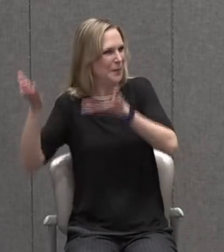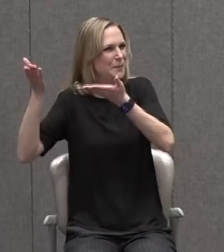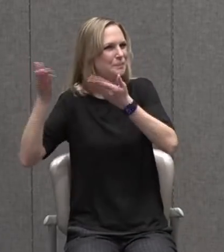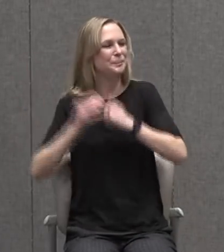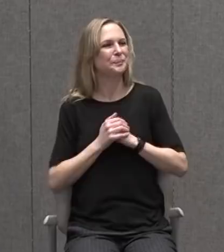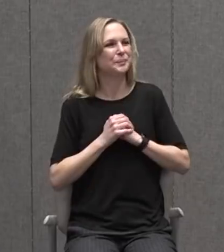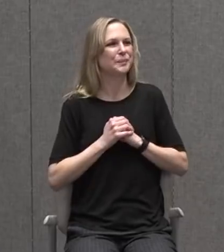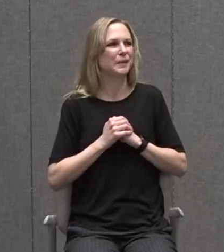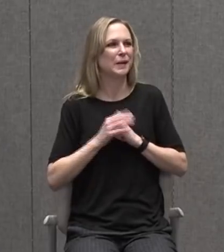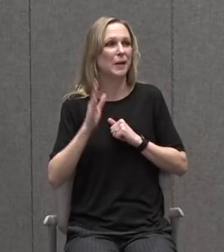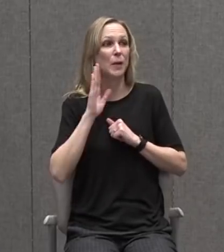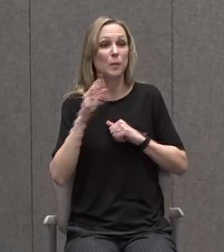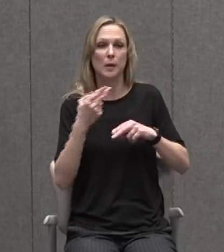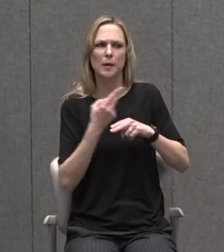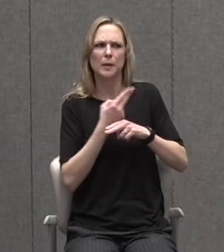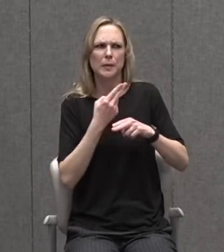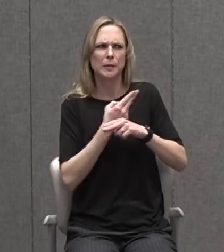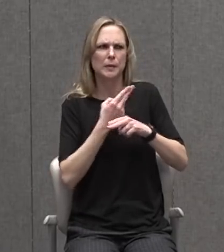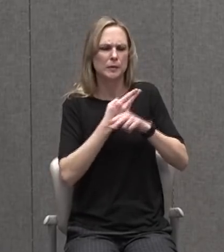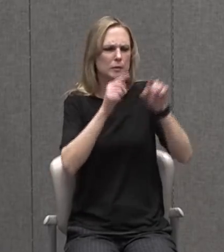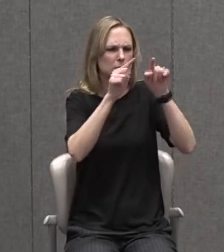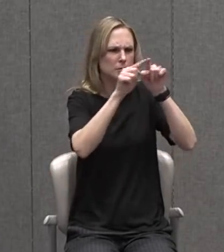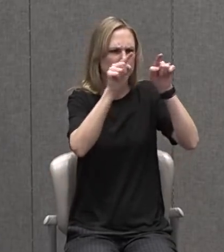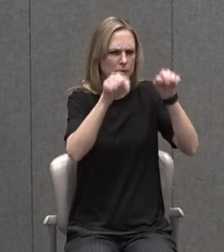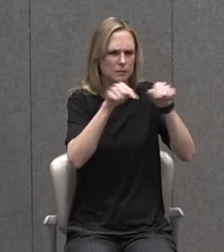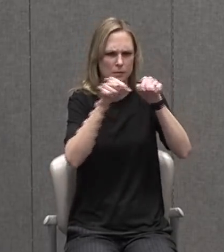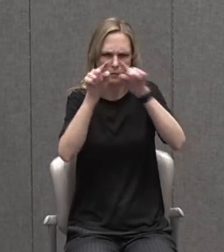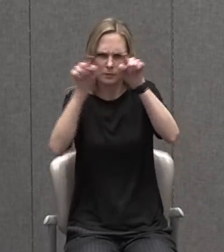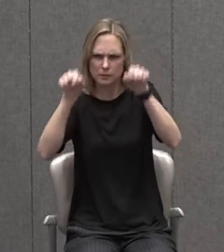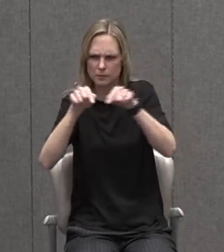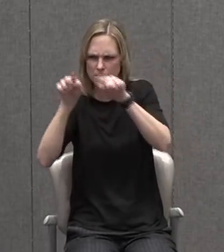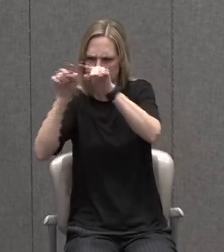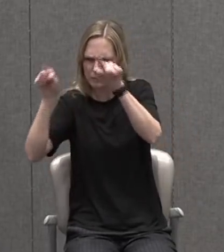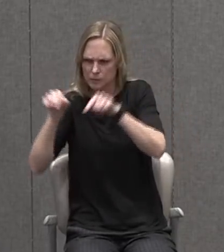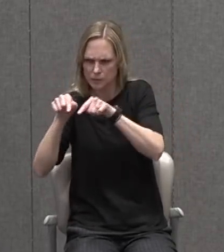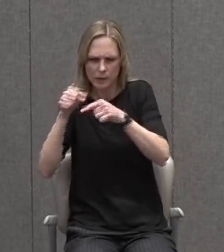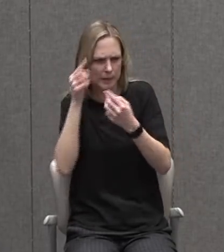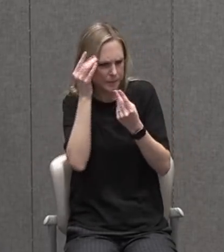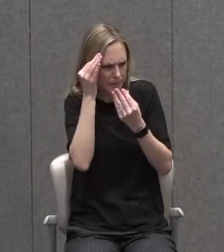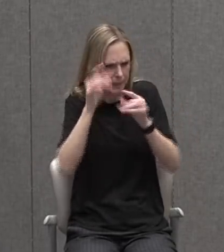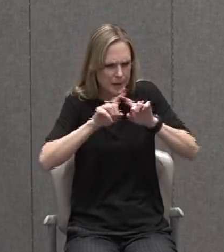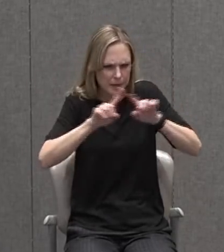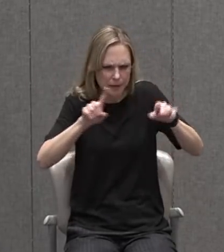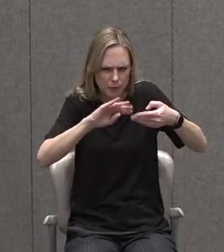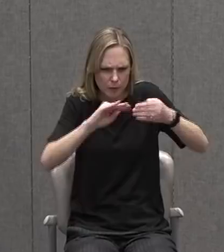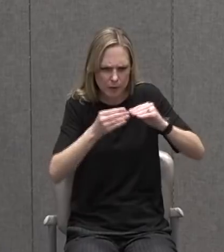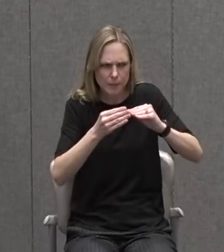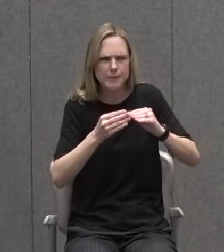to use that to think about the different numbers. So I know I have to divide, I'm thinking six